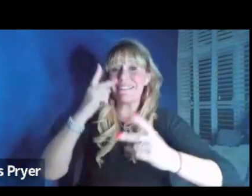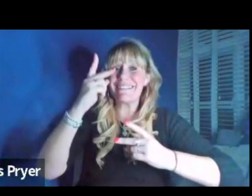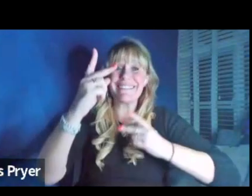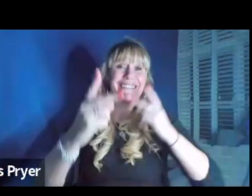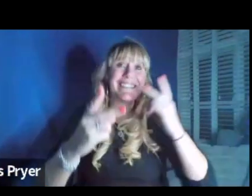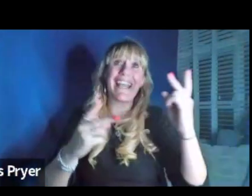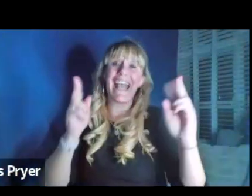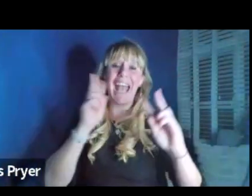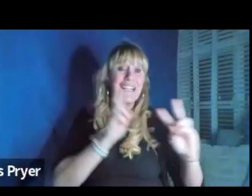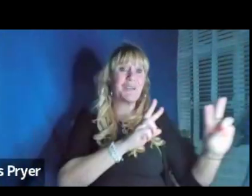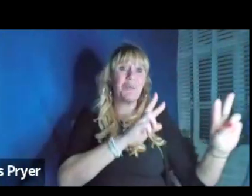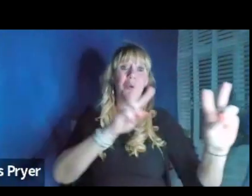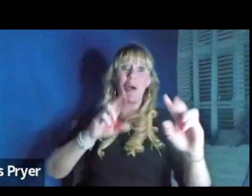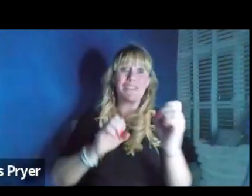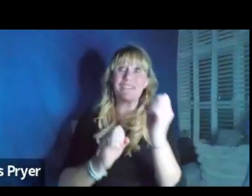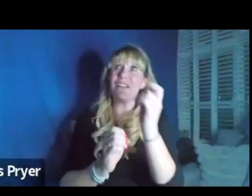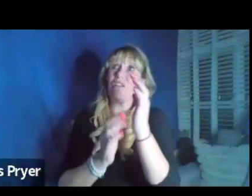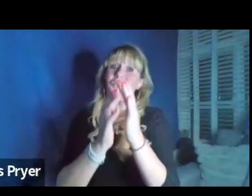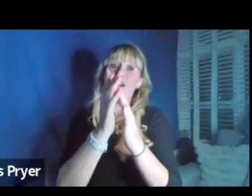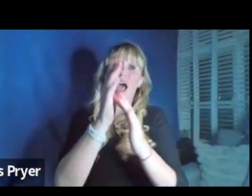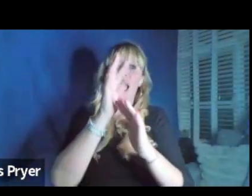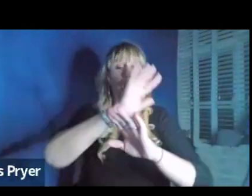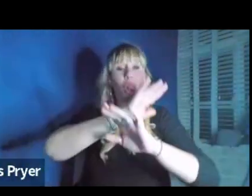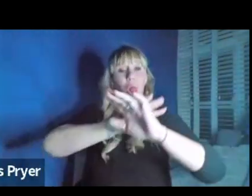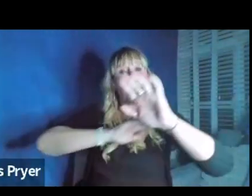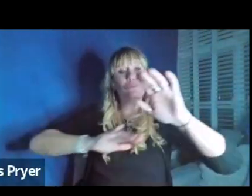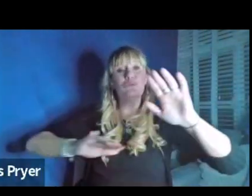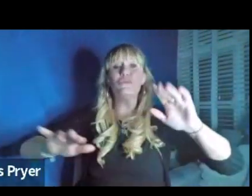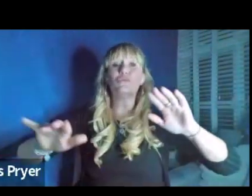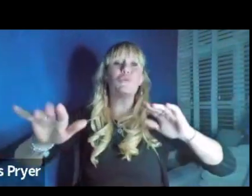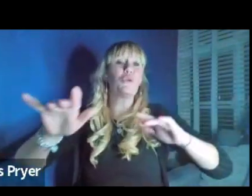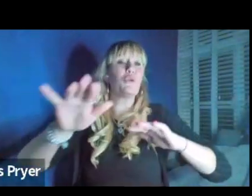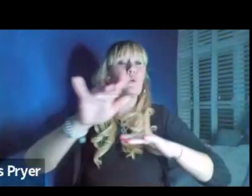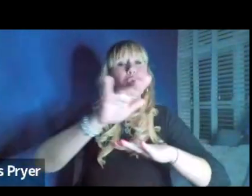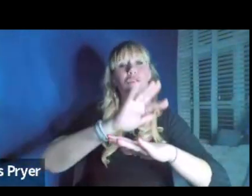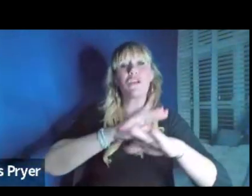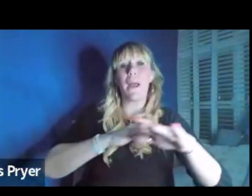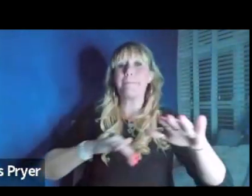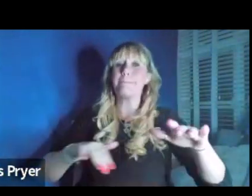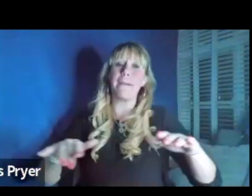Ging gang goolie goolie goolie watcha,